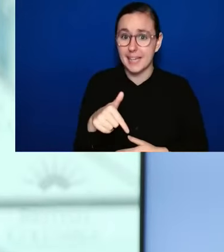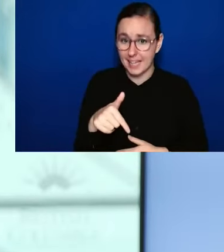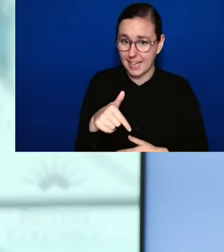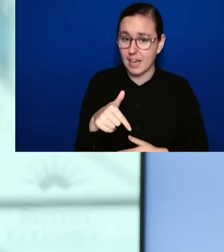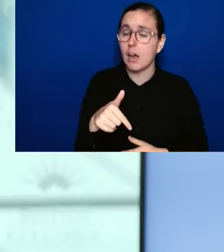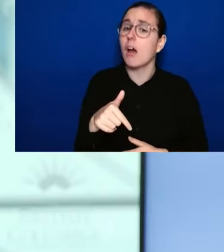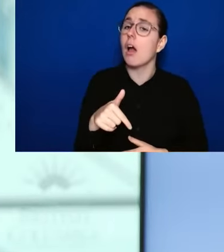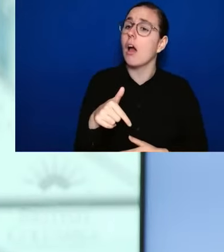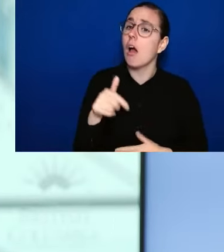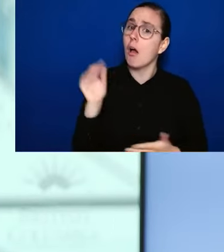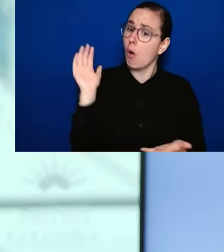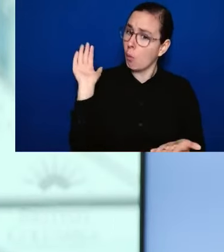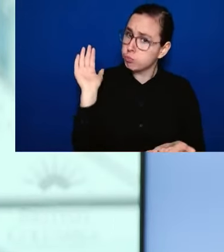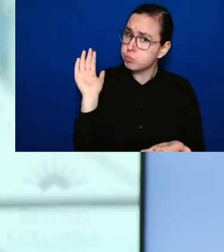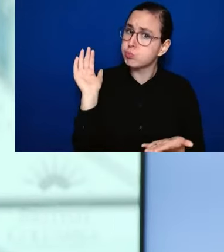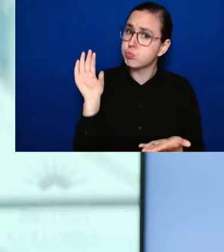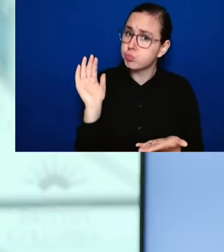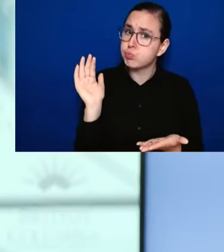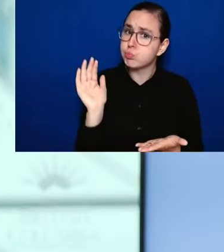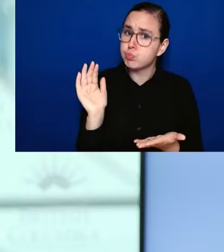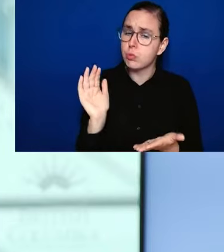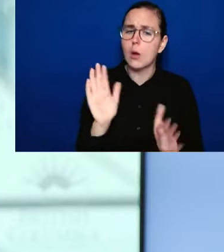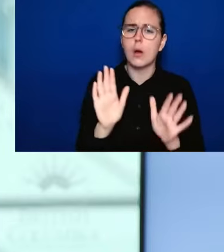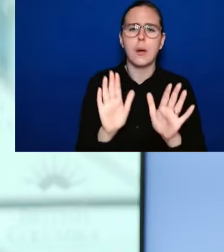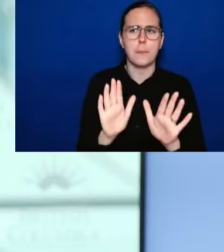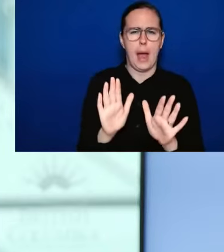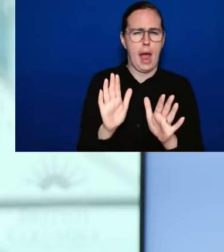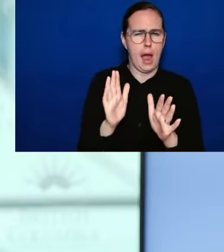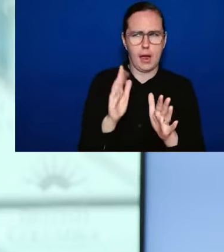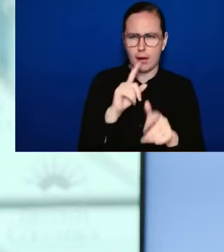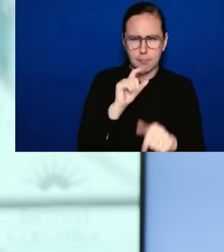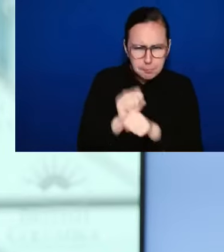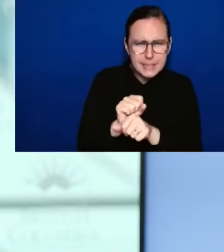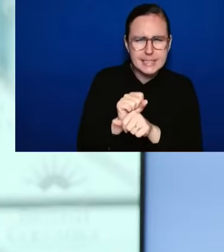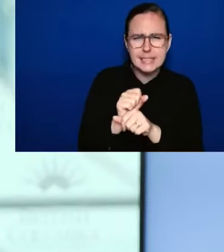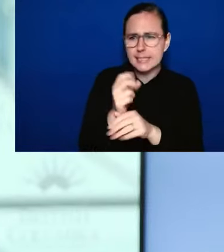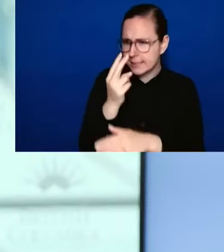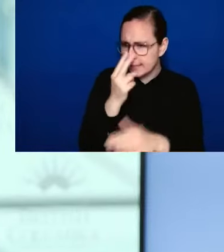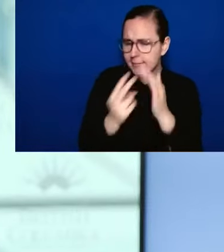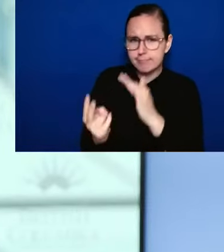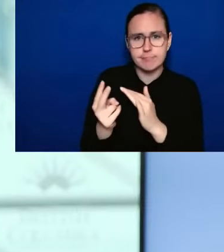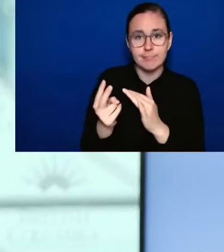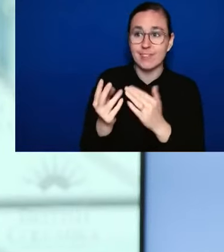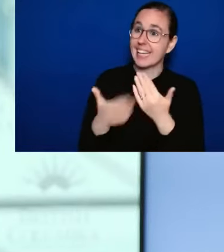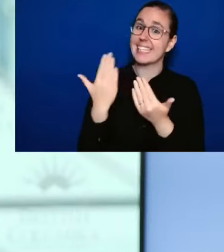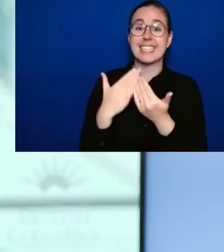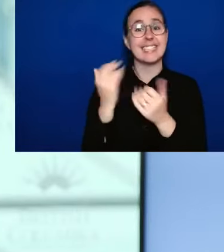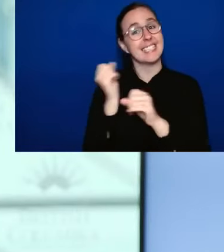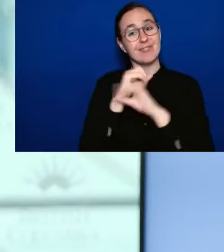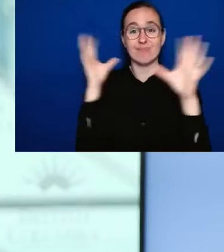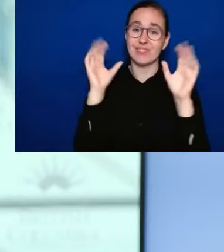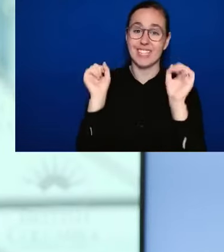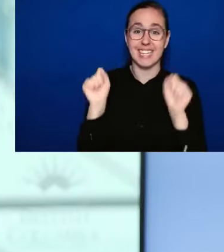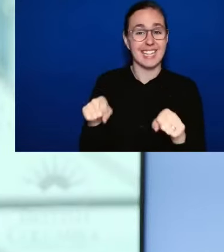for the long term. We need to put that in the context of the other respiratory viruses that